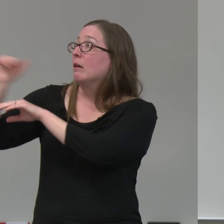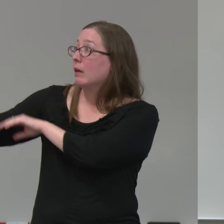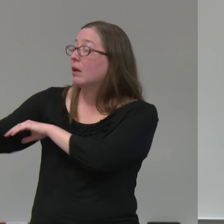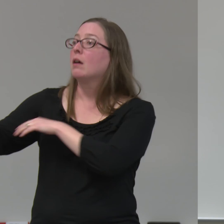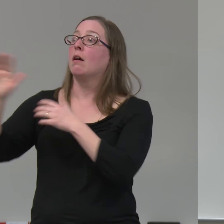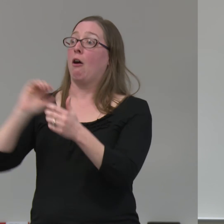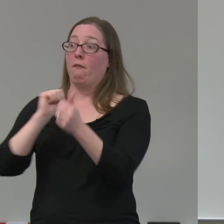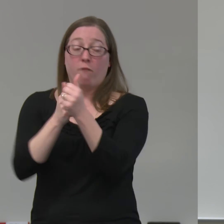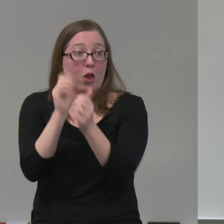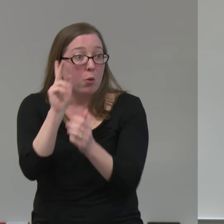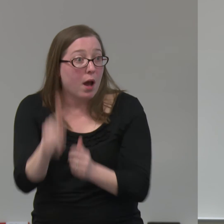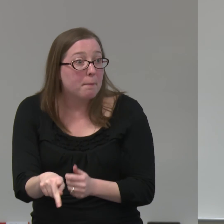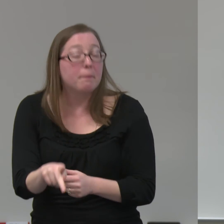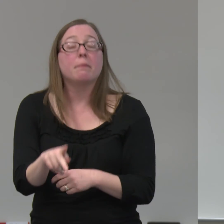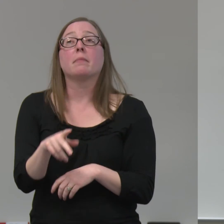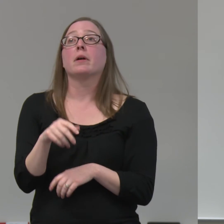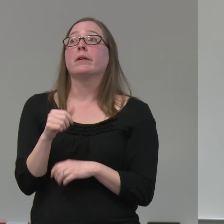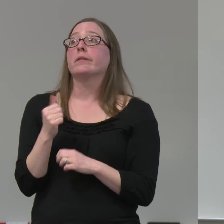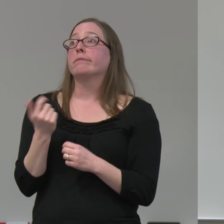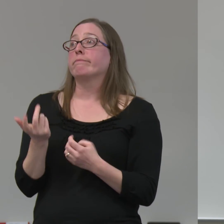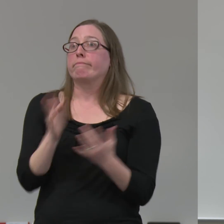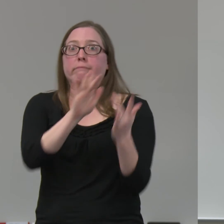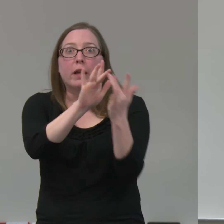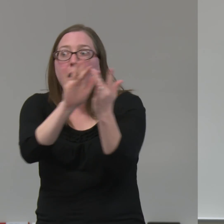Follow up with those applications if things--